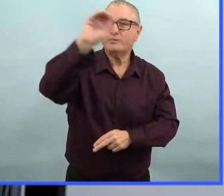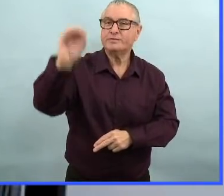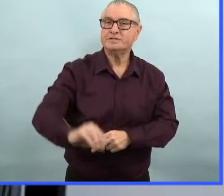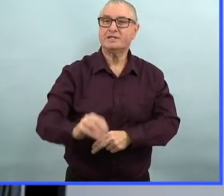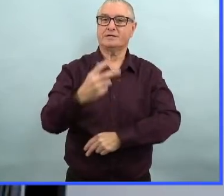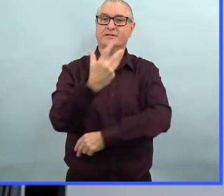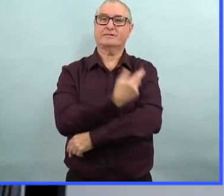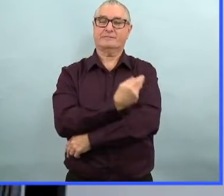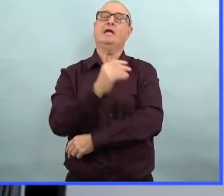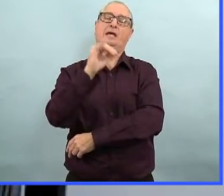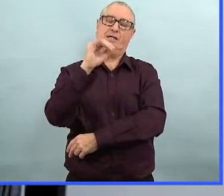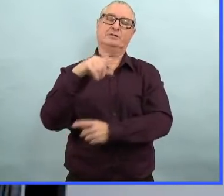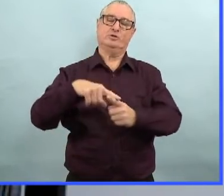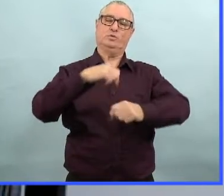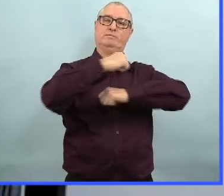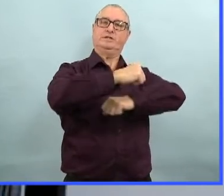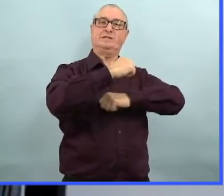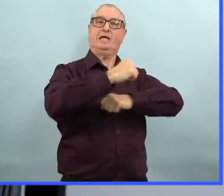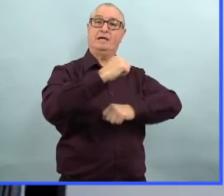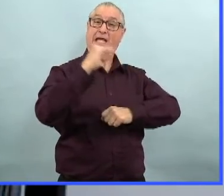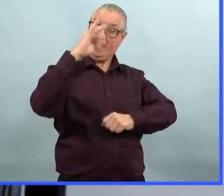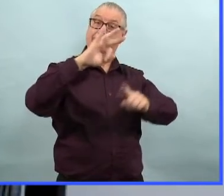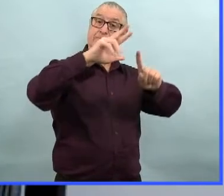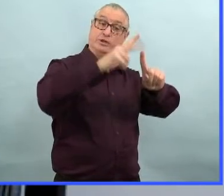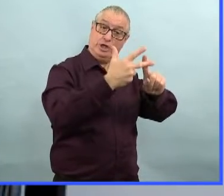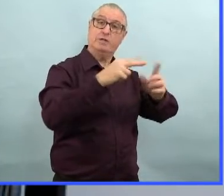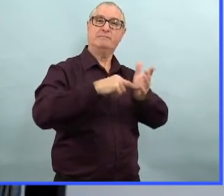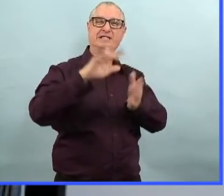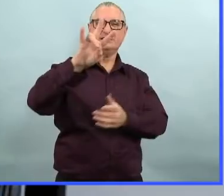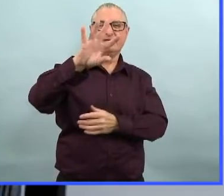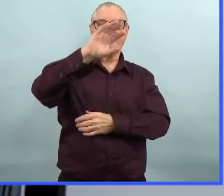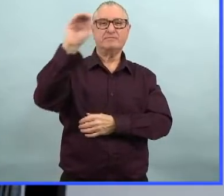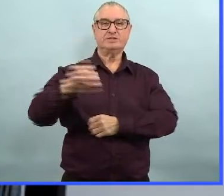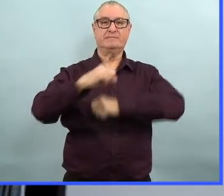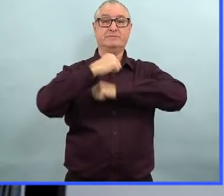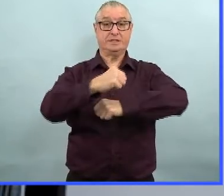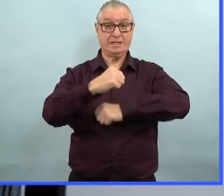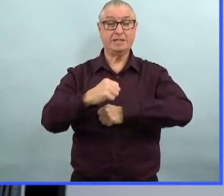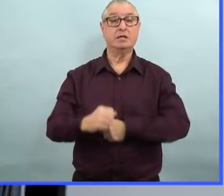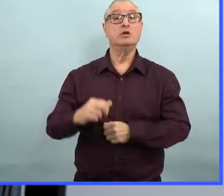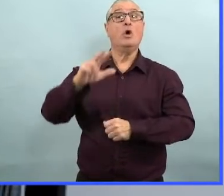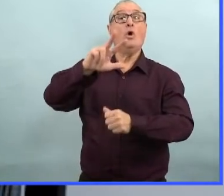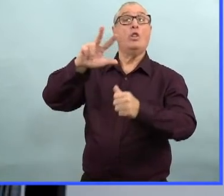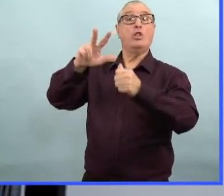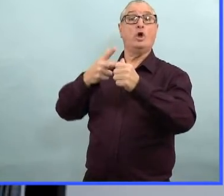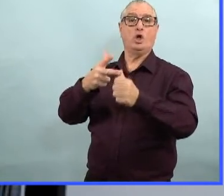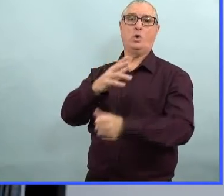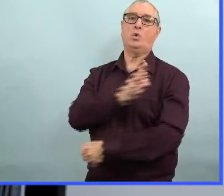infection all of the studies continue to show that it works well to prevent hospitalization